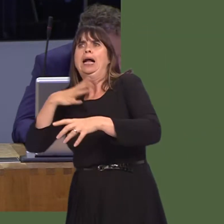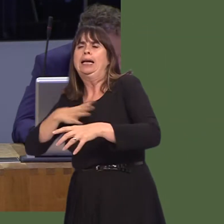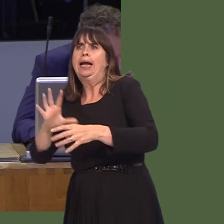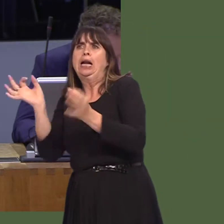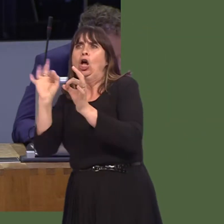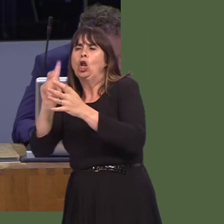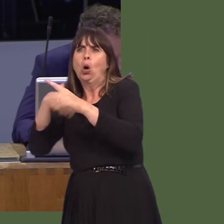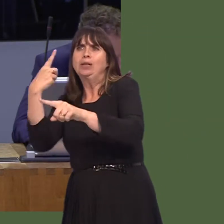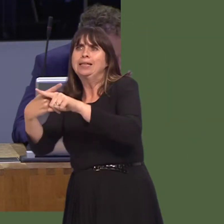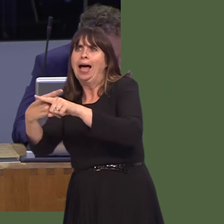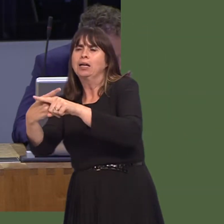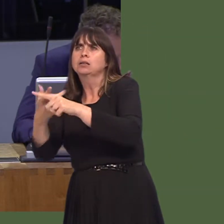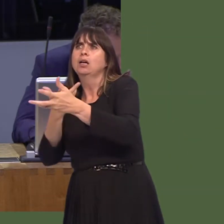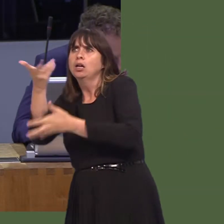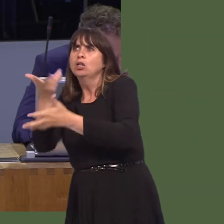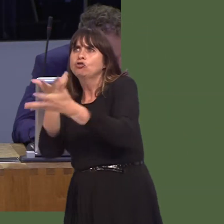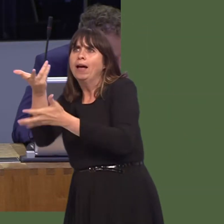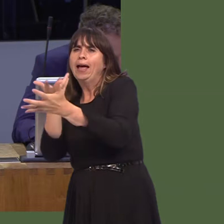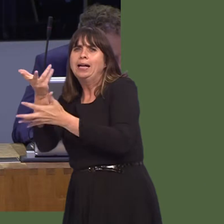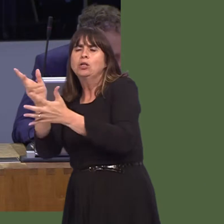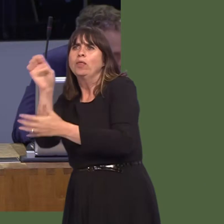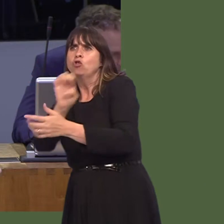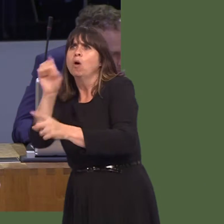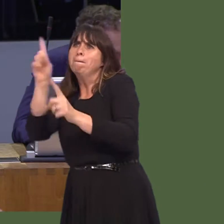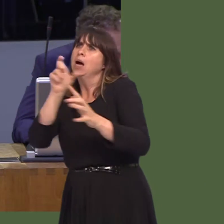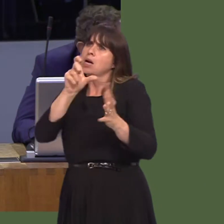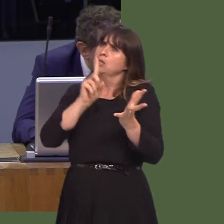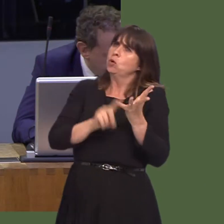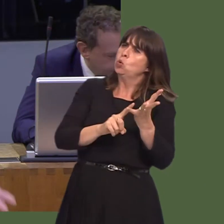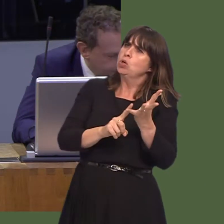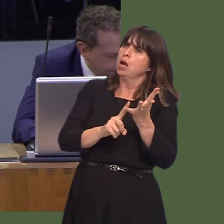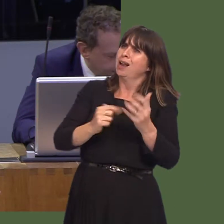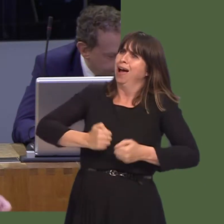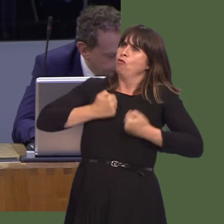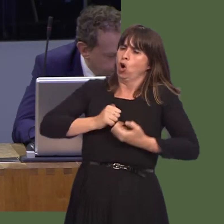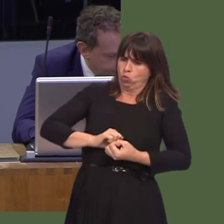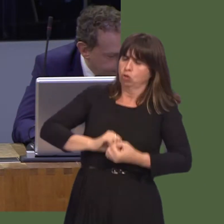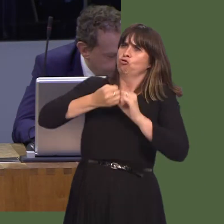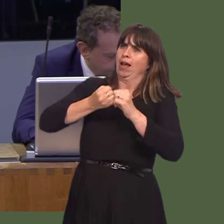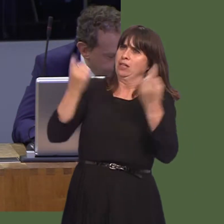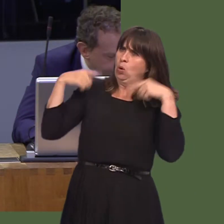trade relationship with Europe and that we develop a customs union to go alongside that.